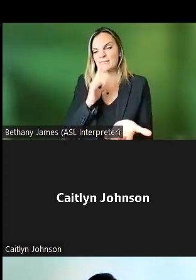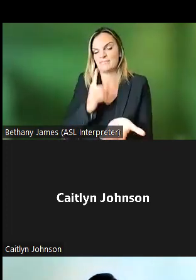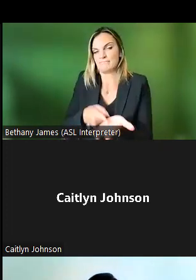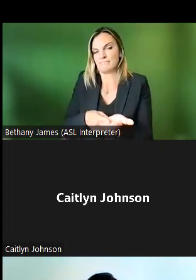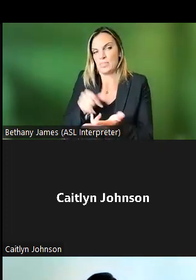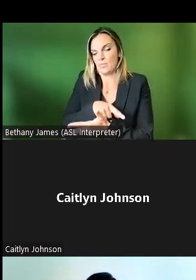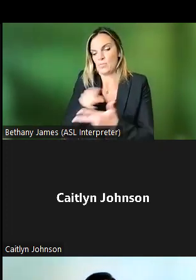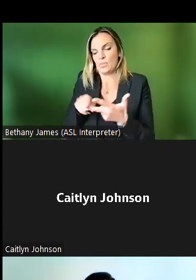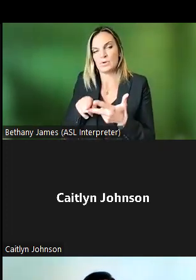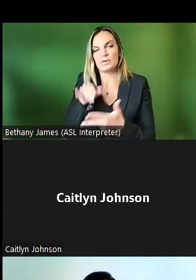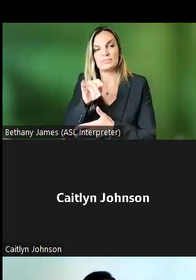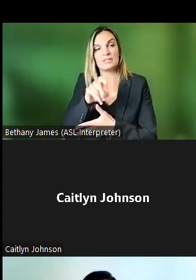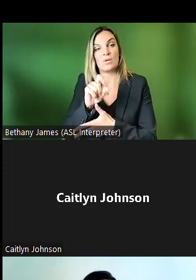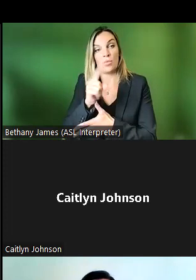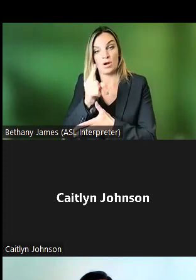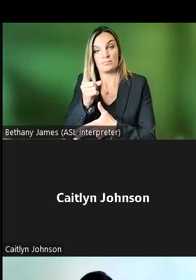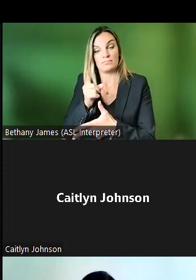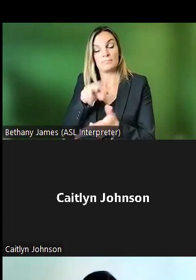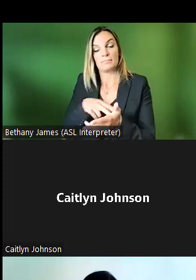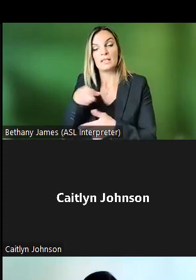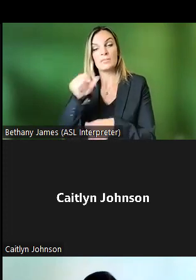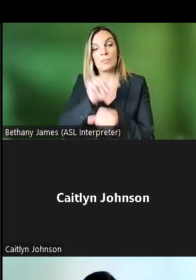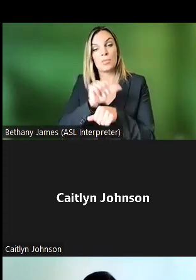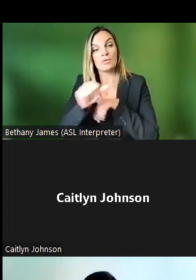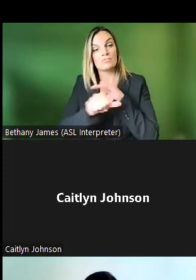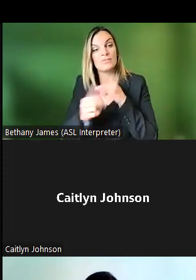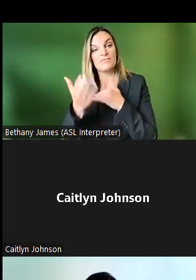So title I says that employers with 15 or more employees.